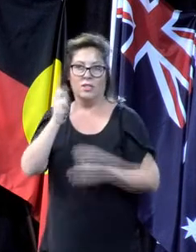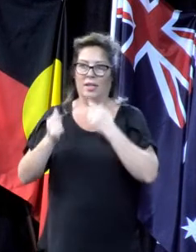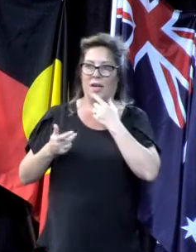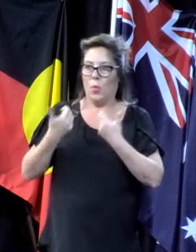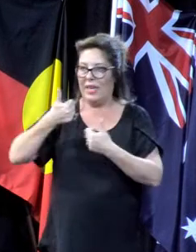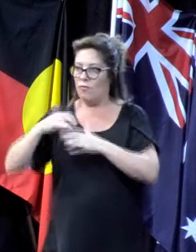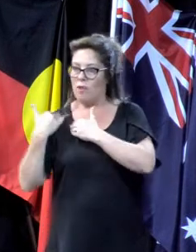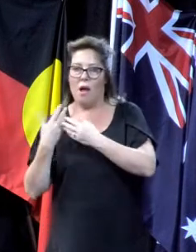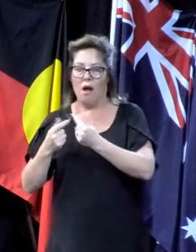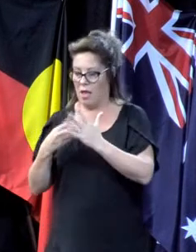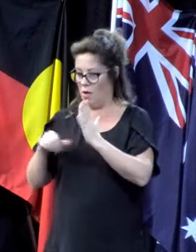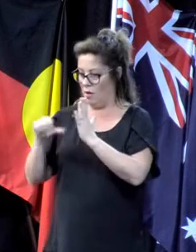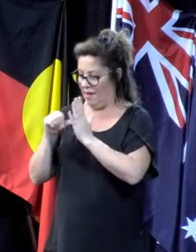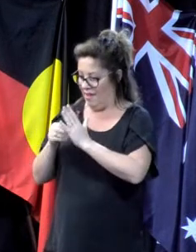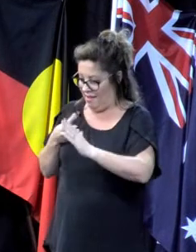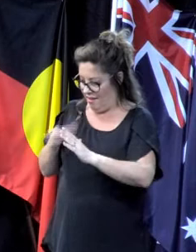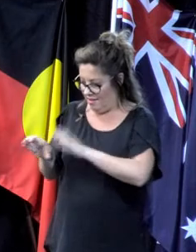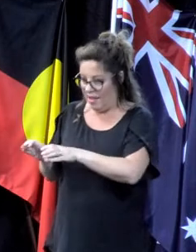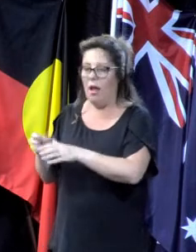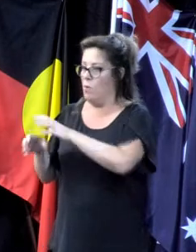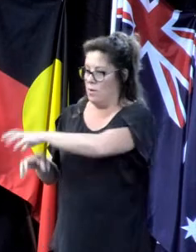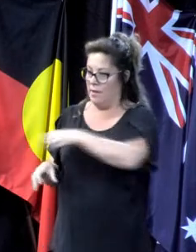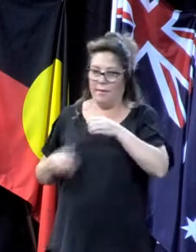and disseminate them based on functional impacts at a whole-class level.